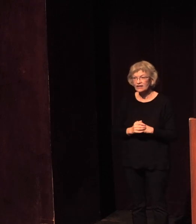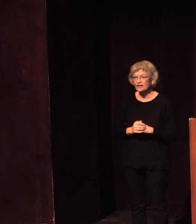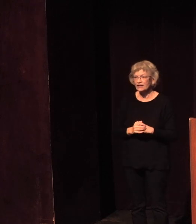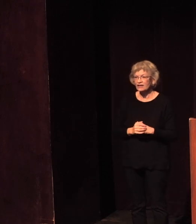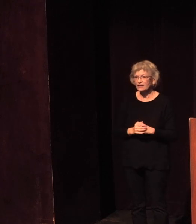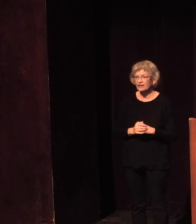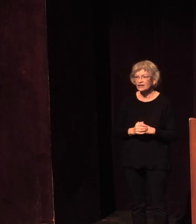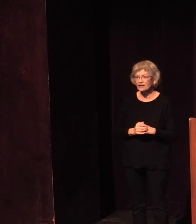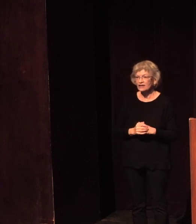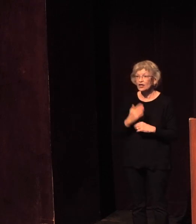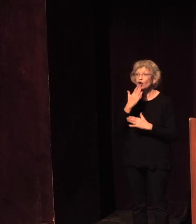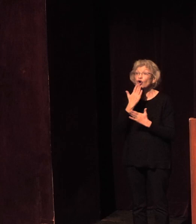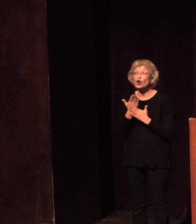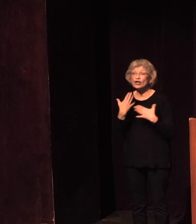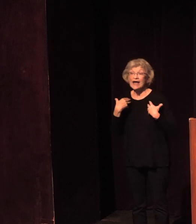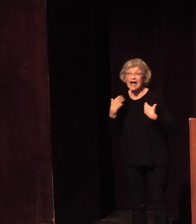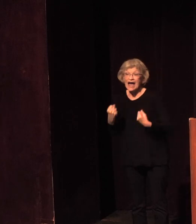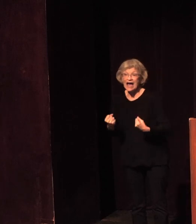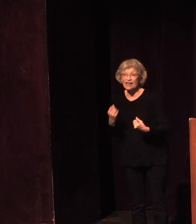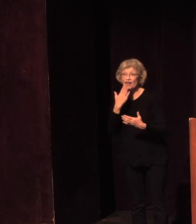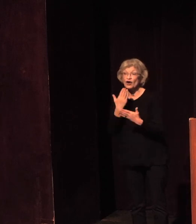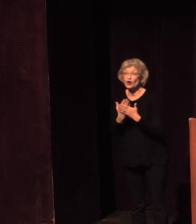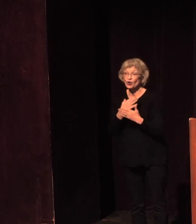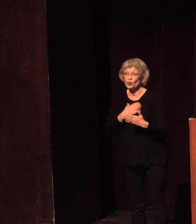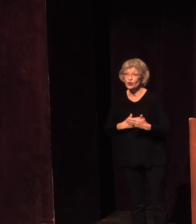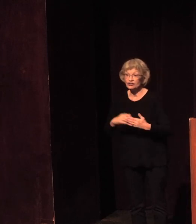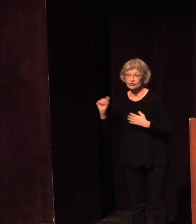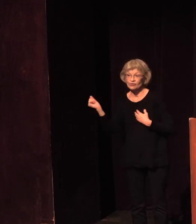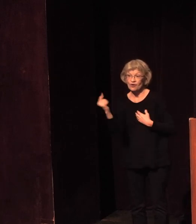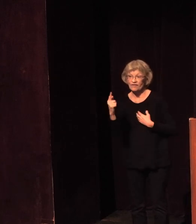Speaking in foreign language.) hello. Hello, everyone.